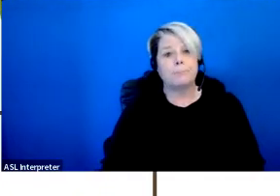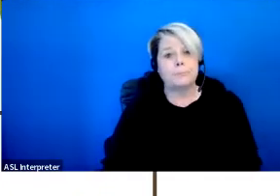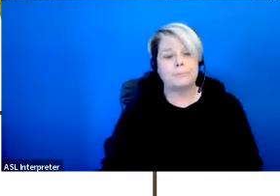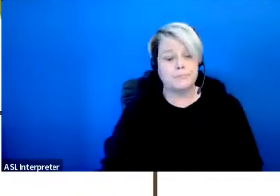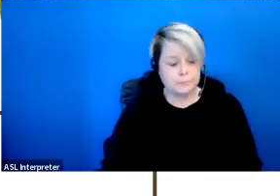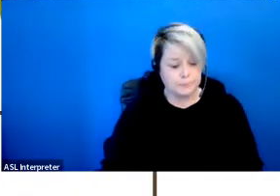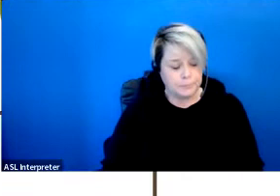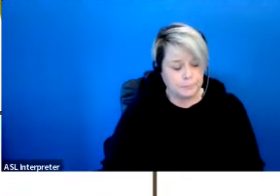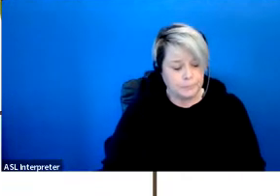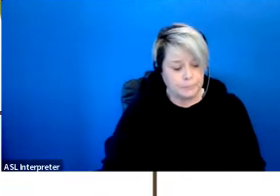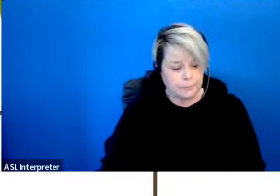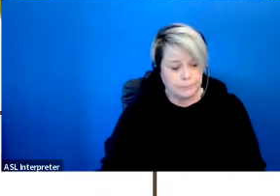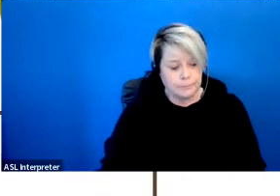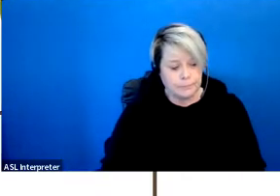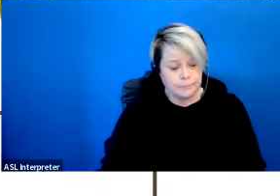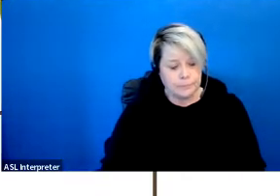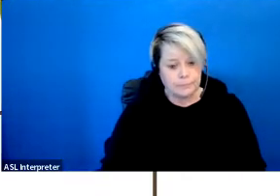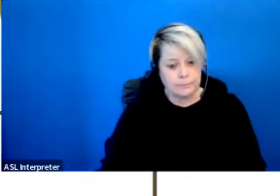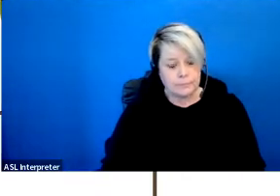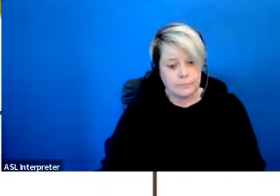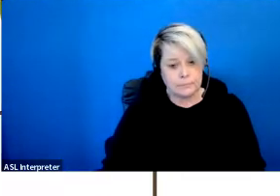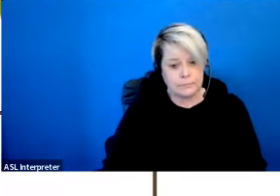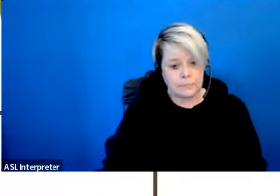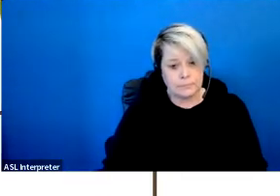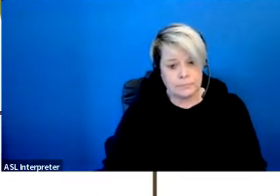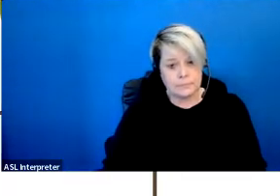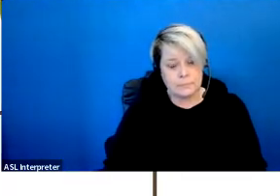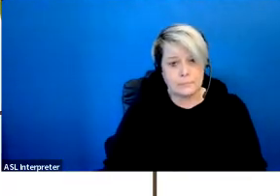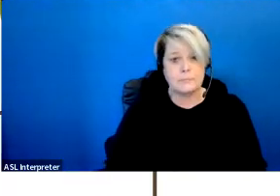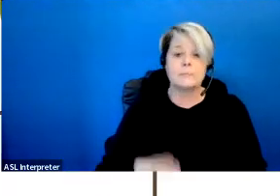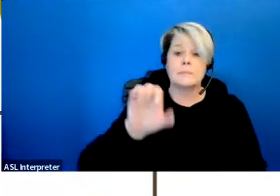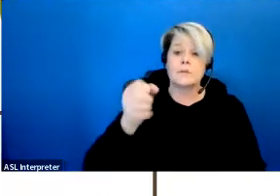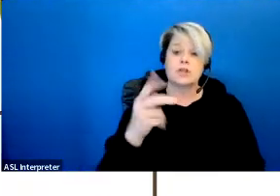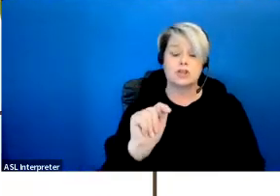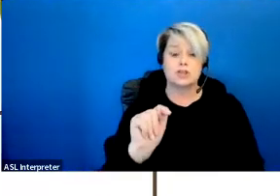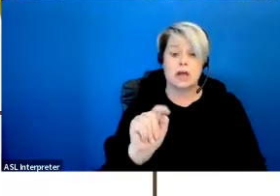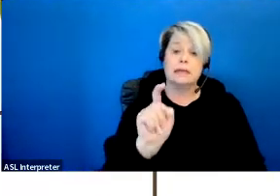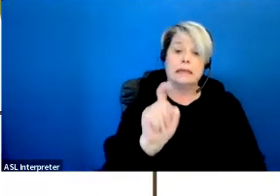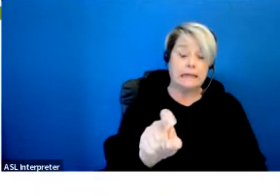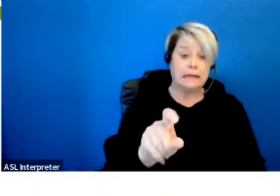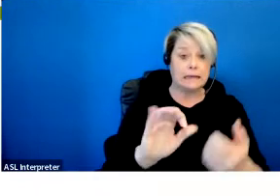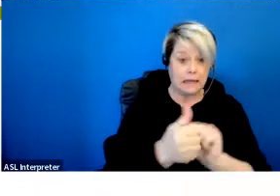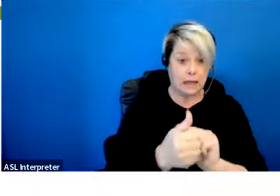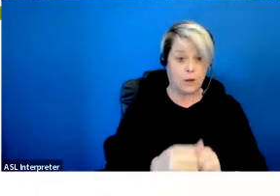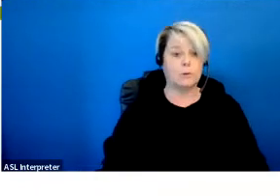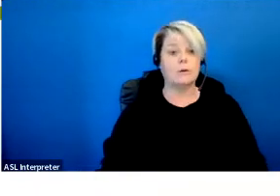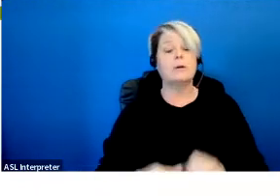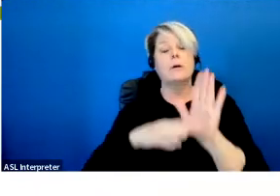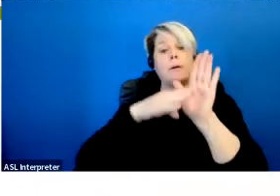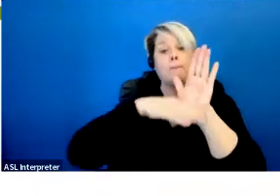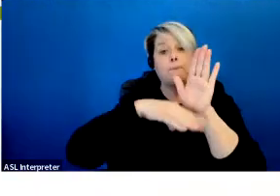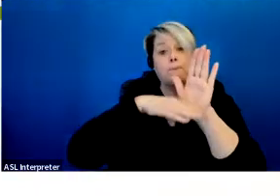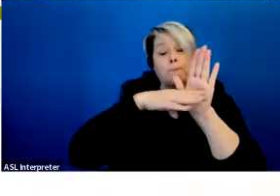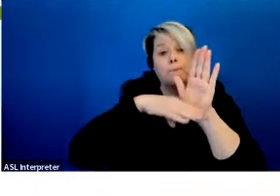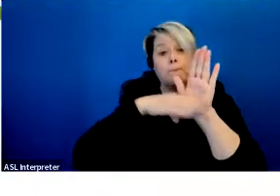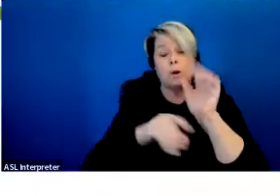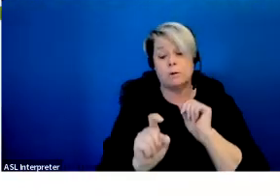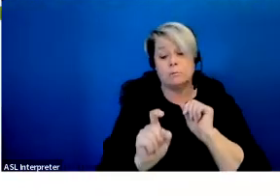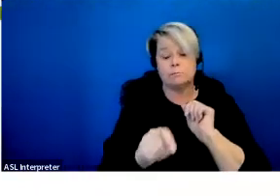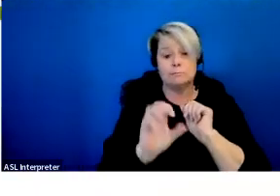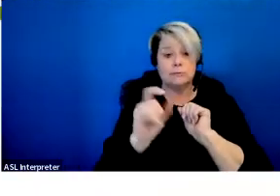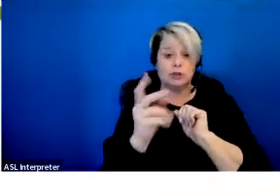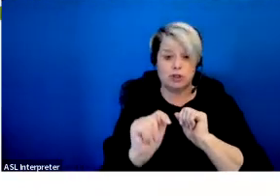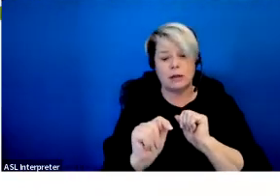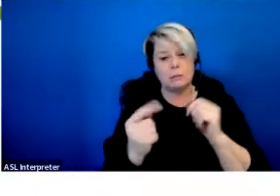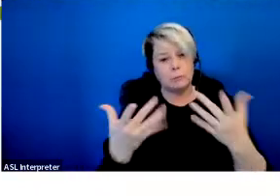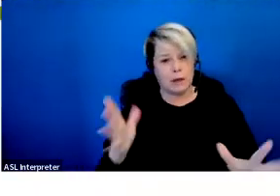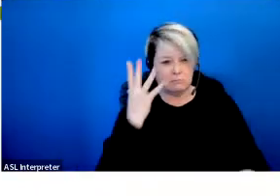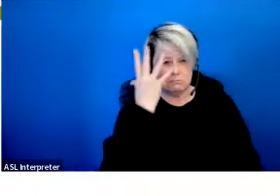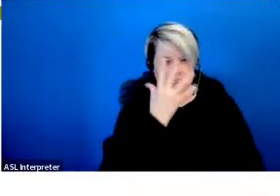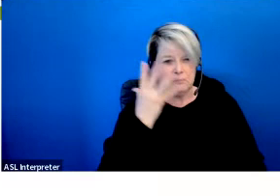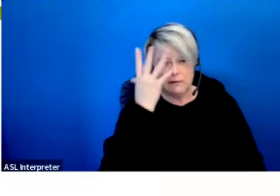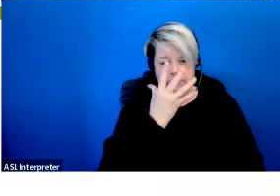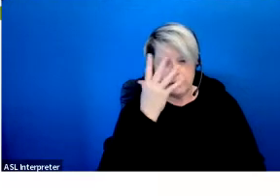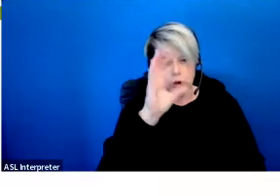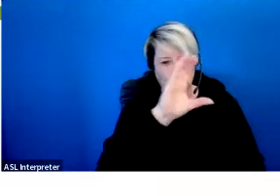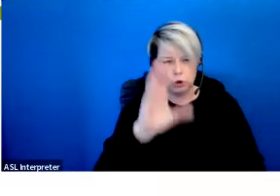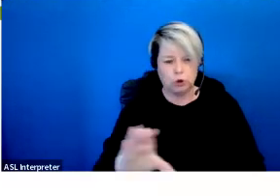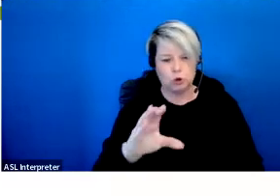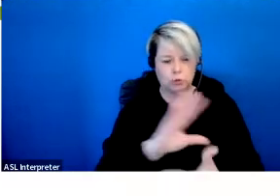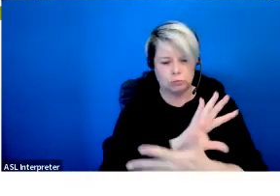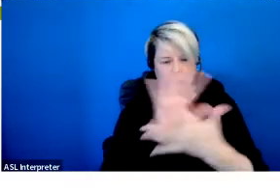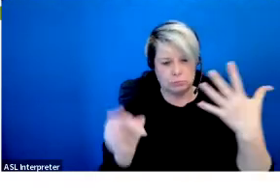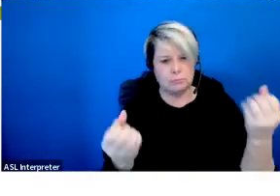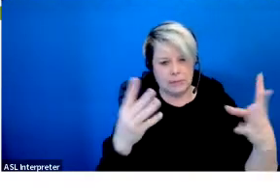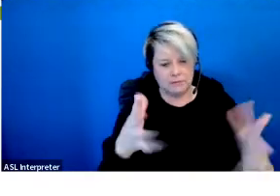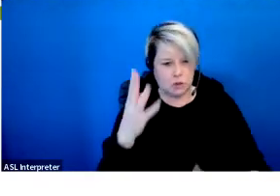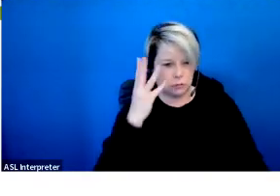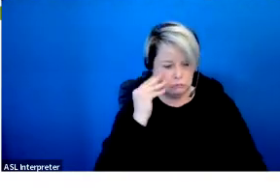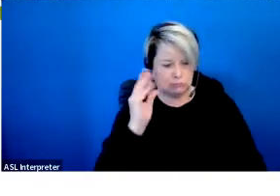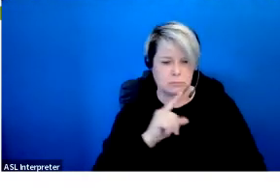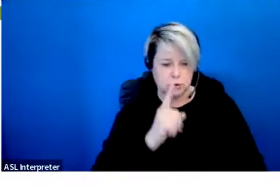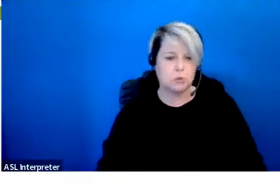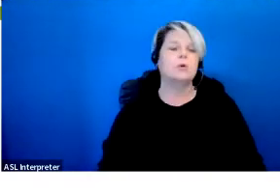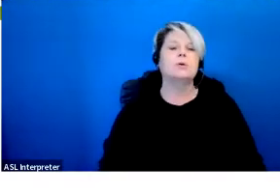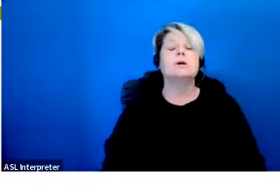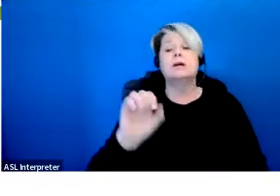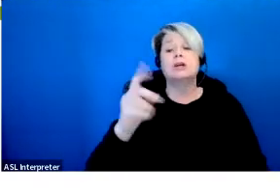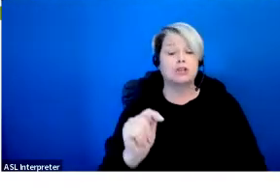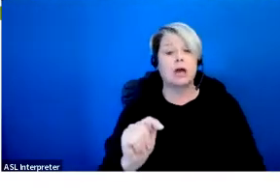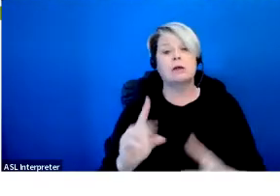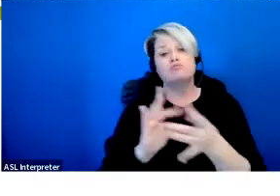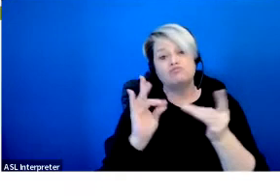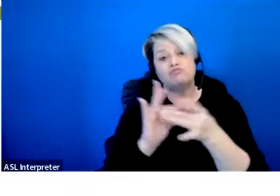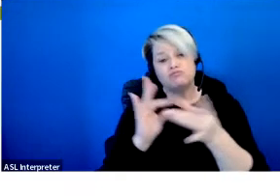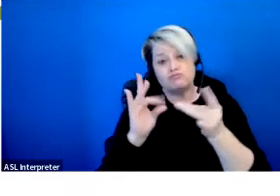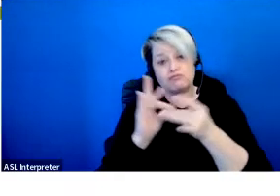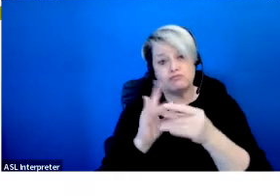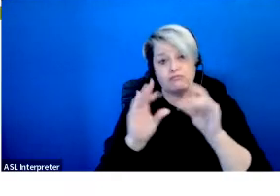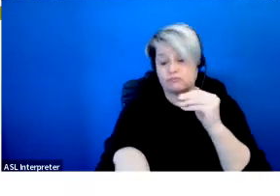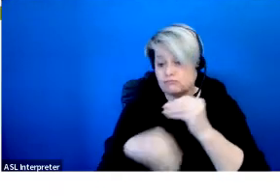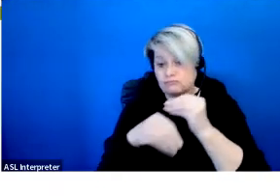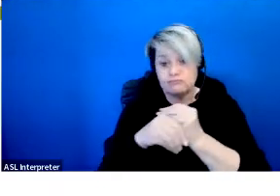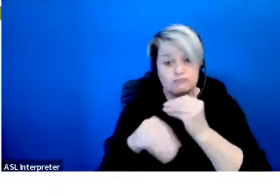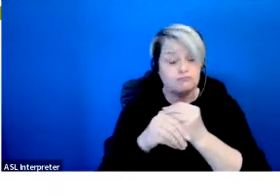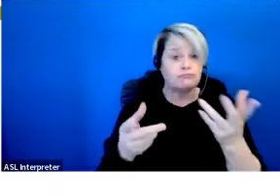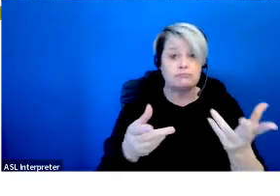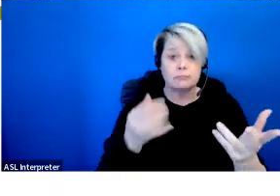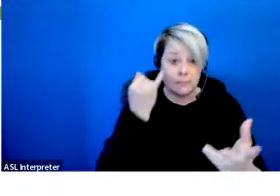the speakers in a little bit of a larger format, if